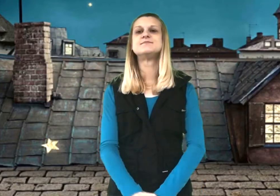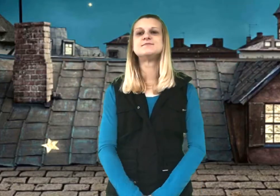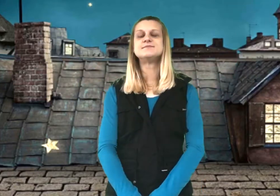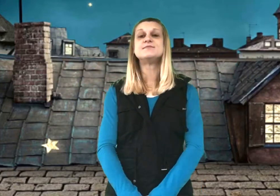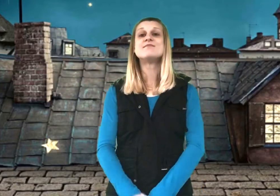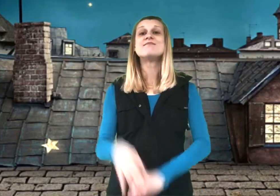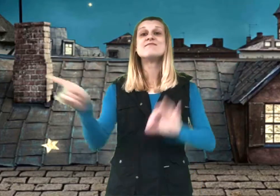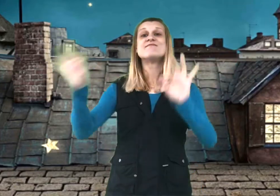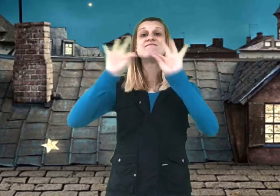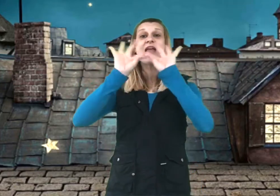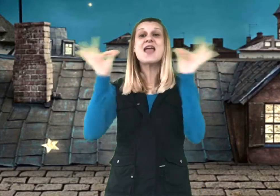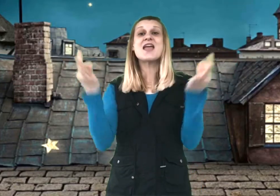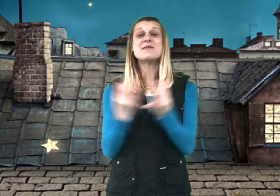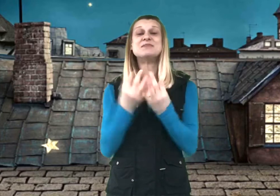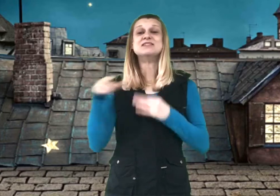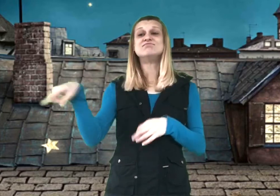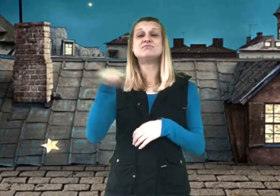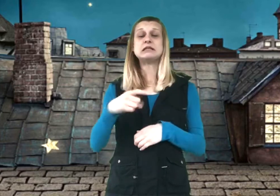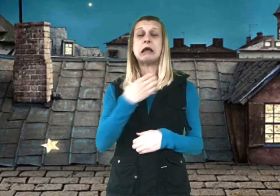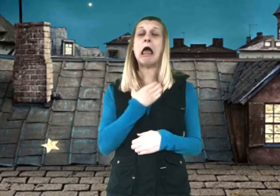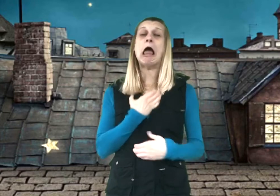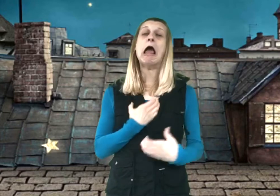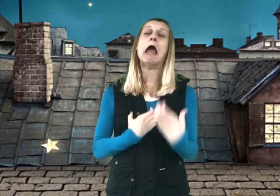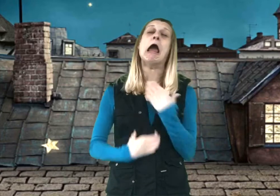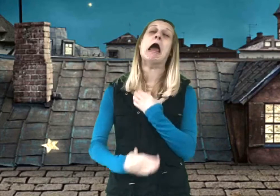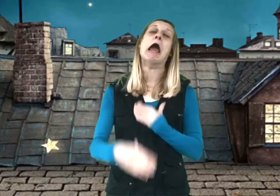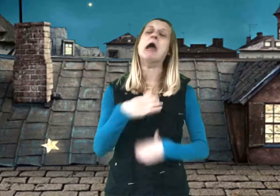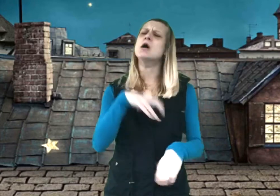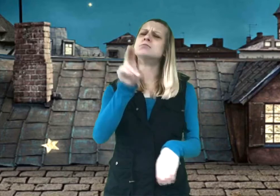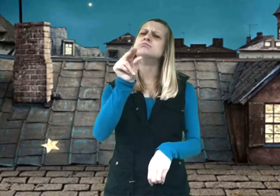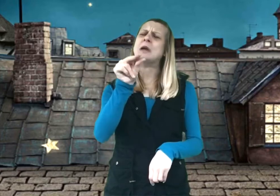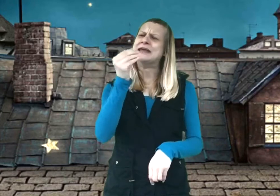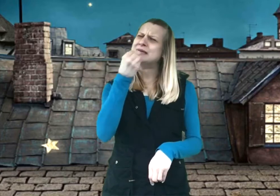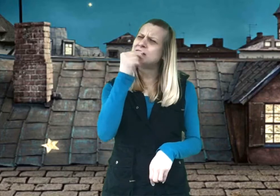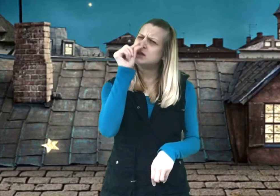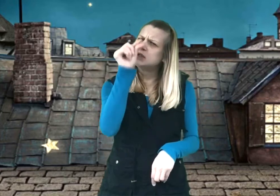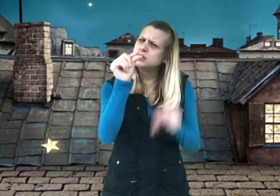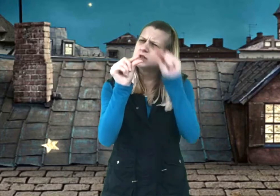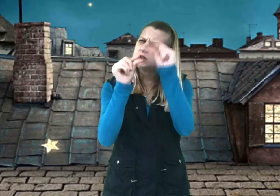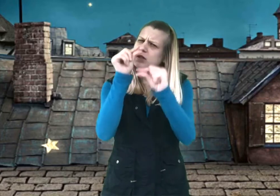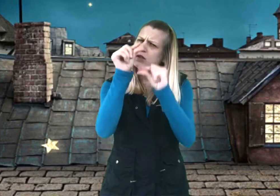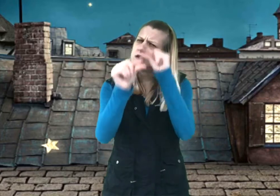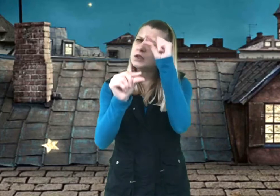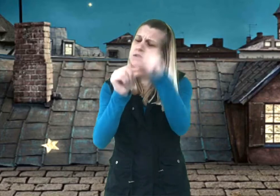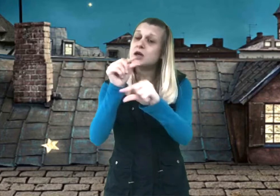The Buckets, of course, didn’t starve,